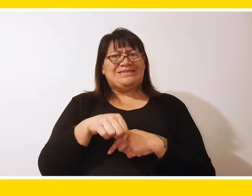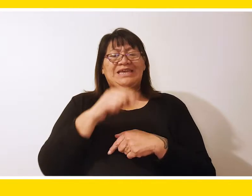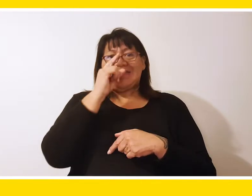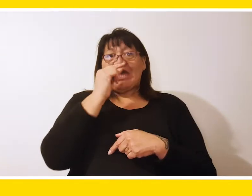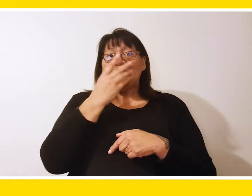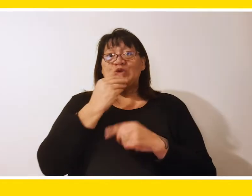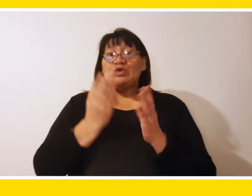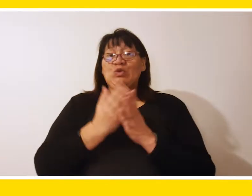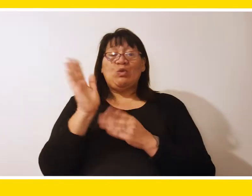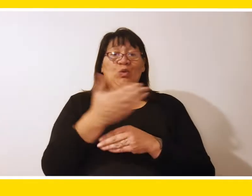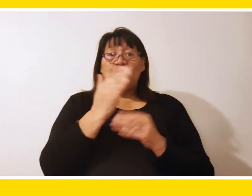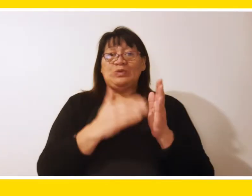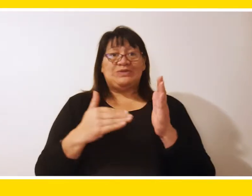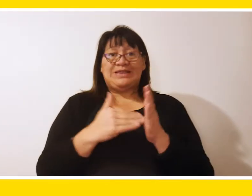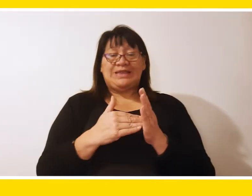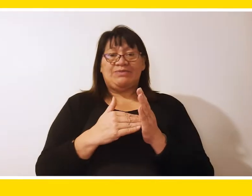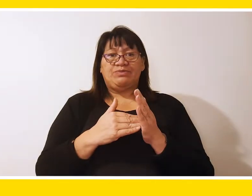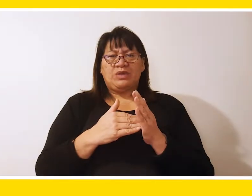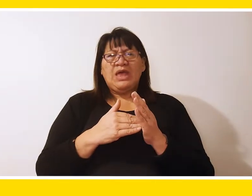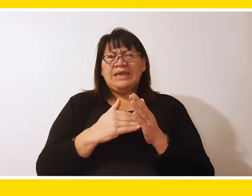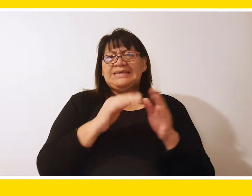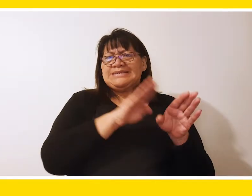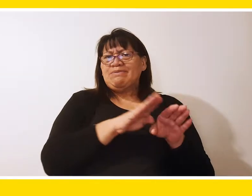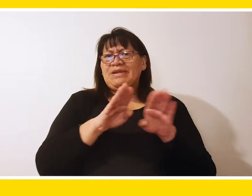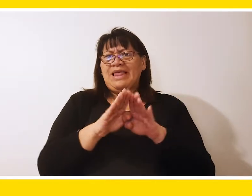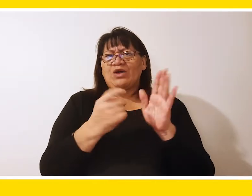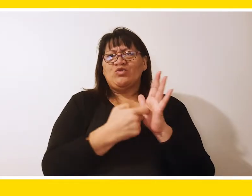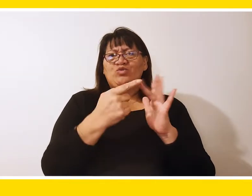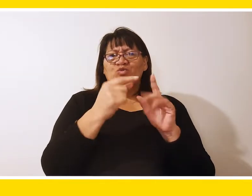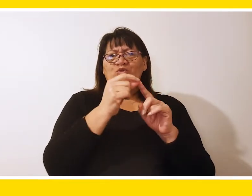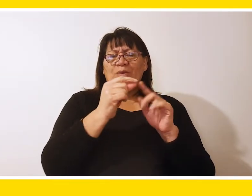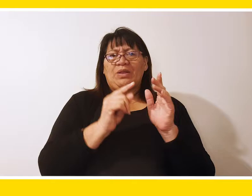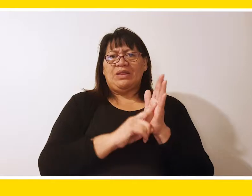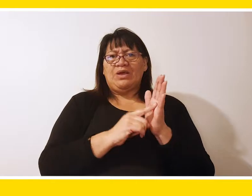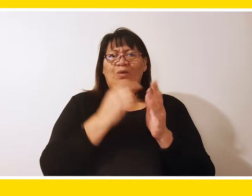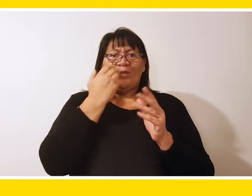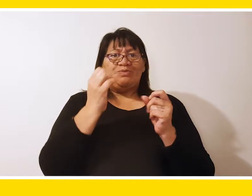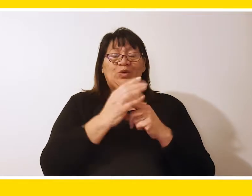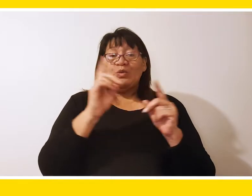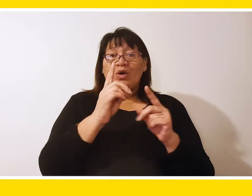which can be used across the whole country. It works similarly to Rippl in terms of putting privacy first,